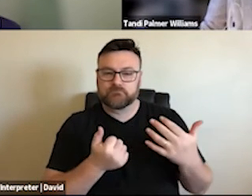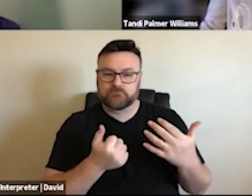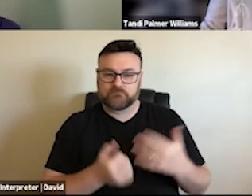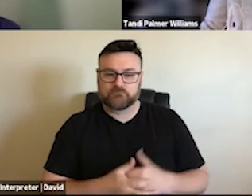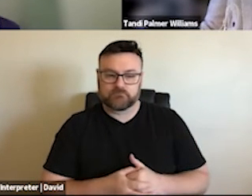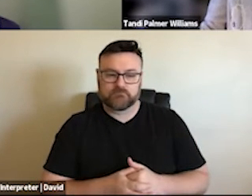deepening.